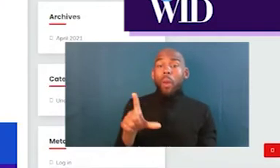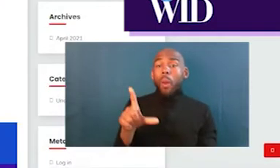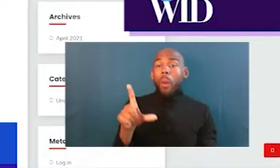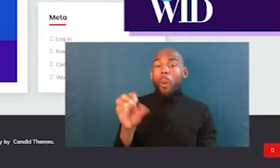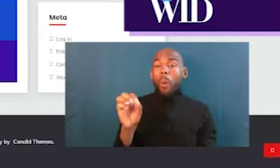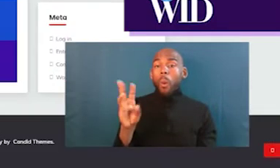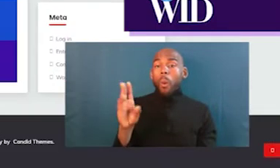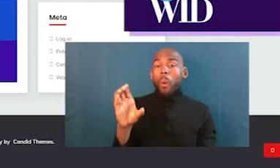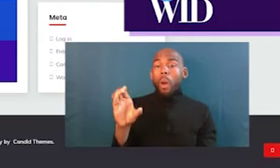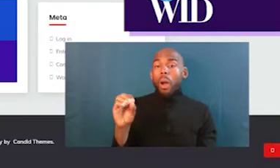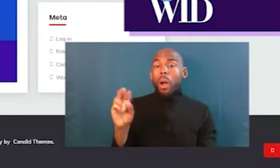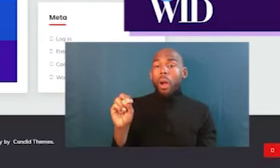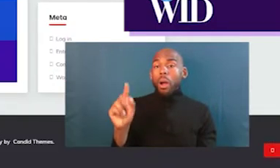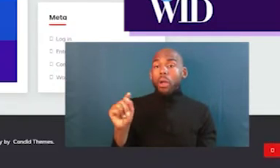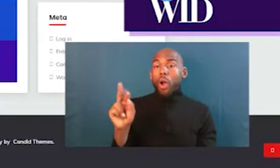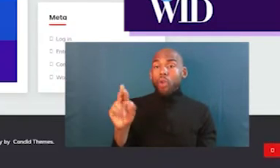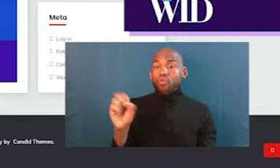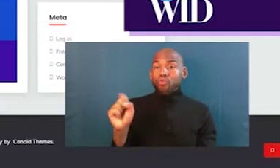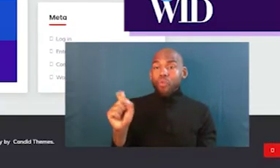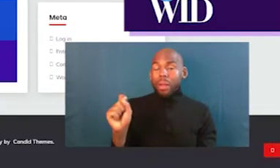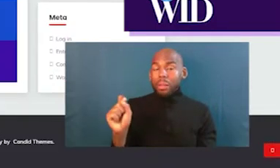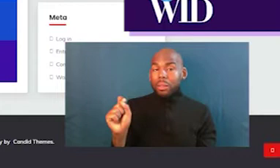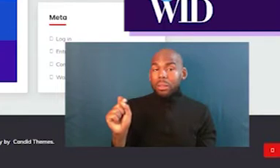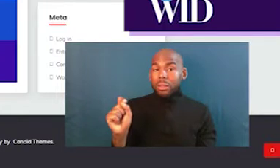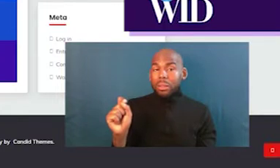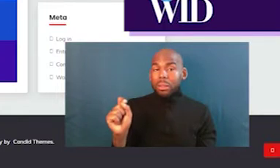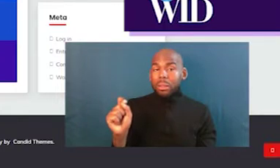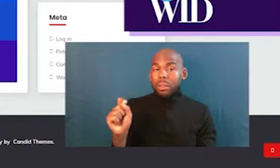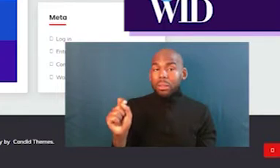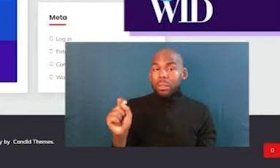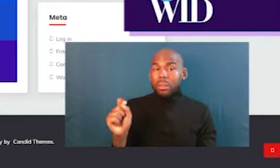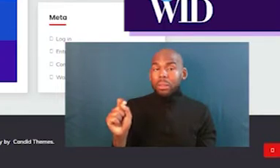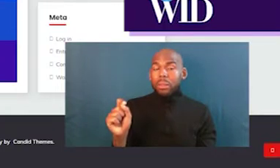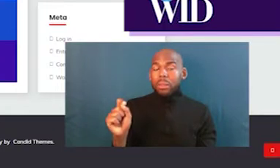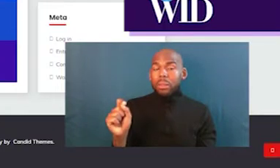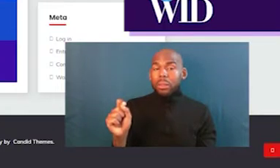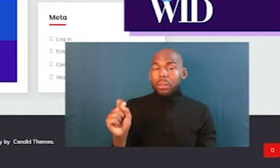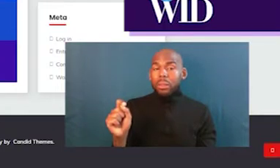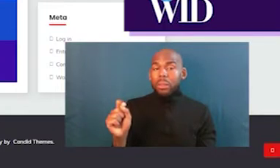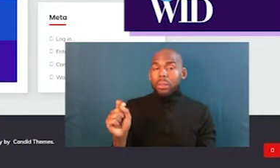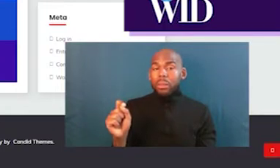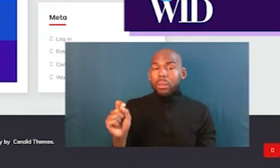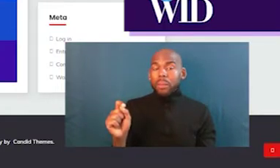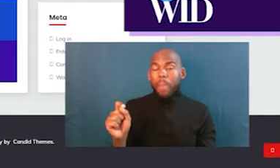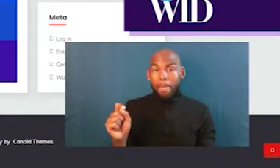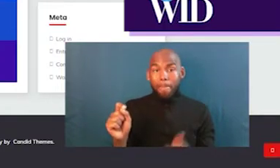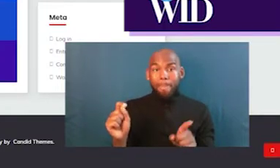JAWS SCREENREADER AUTOMATED VOICE: Heading level two, A quote by Lemn Sissay. It's by Lemn Sissay, I'm assuming that's the one you re looking for?